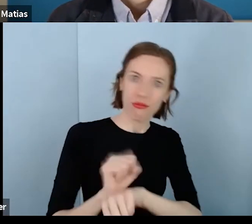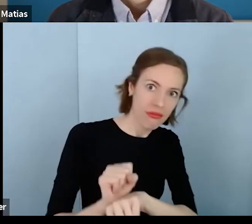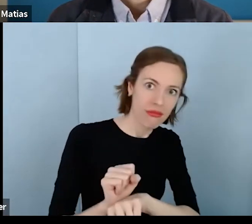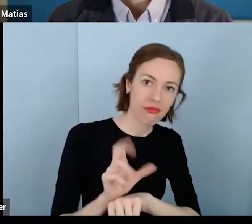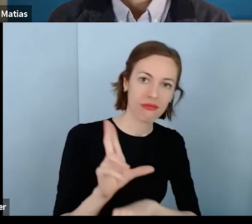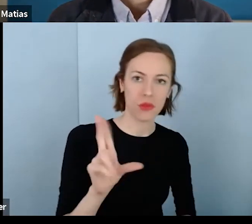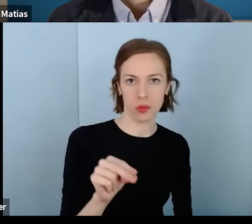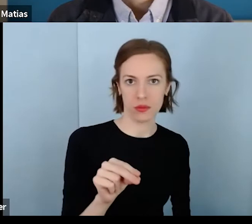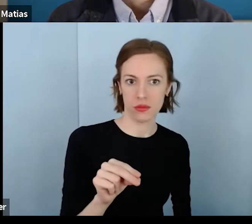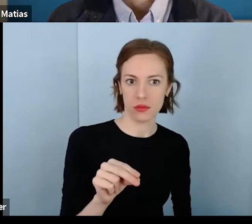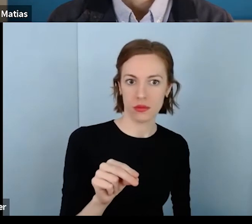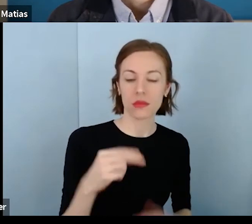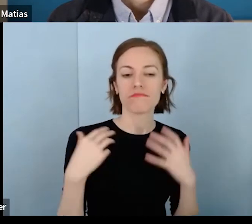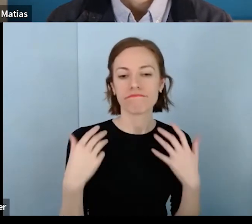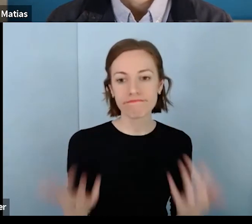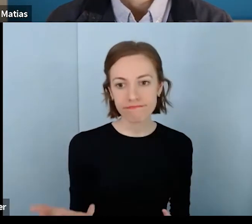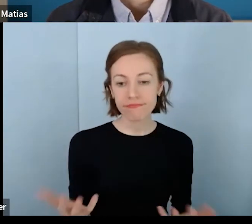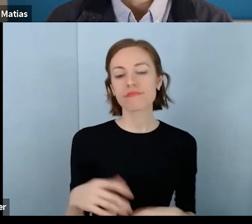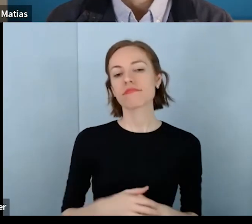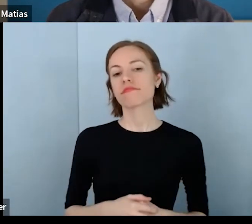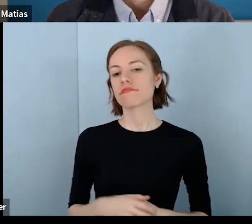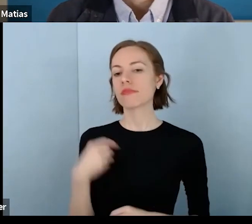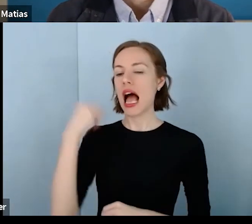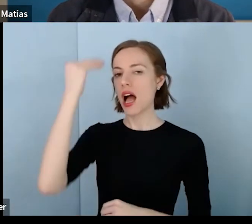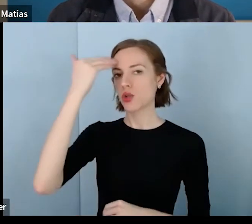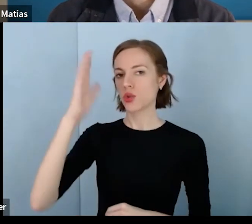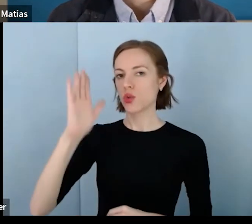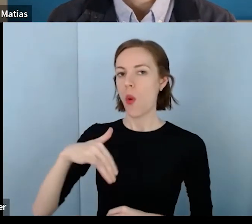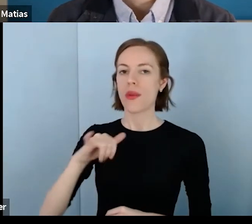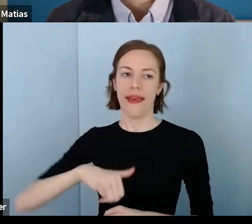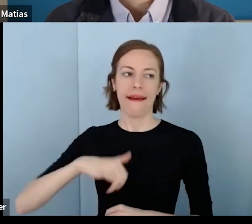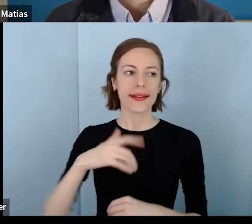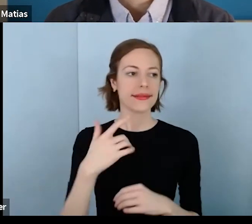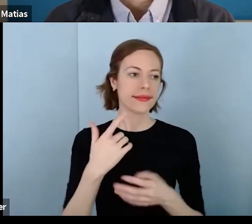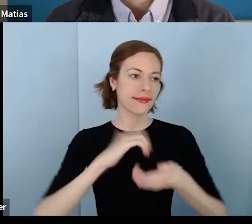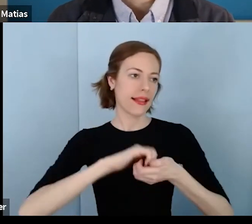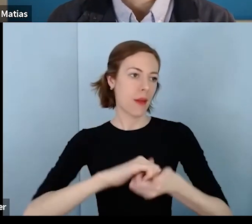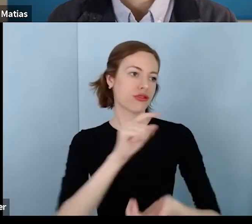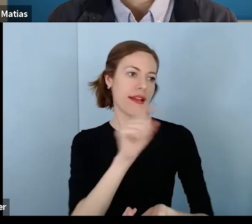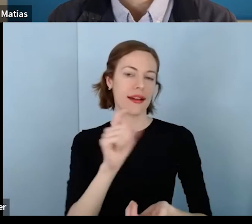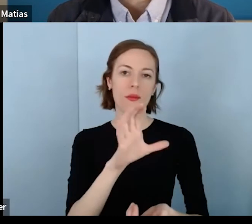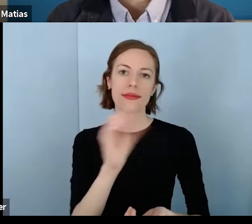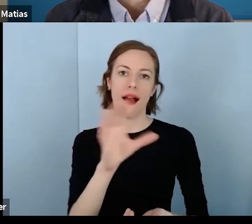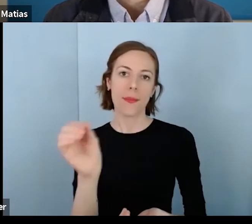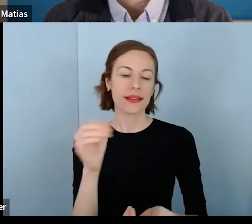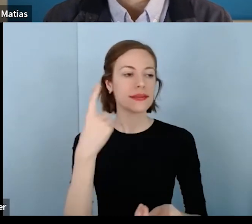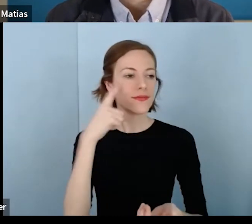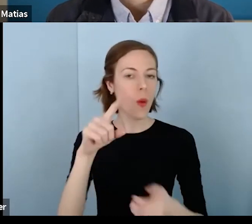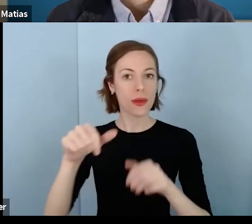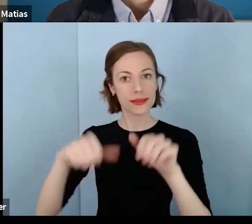know that collaborations with corporations on many scientific topics are valuable and important.